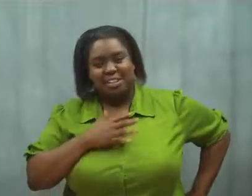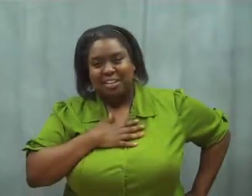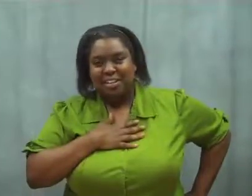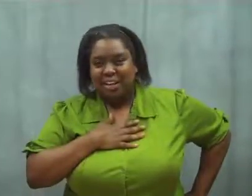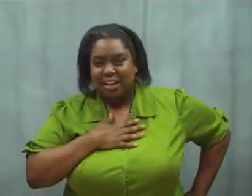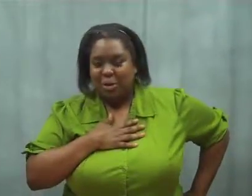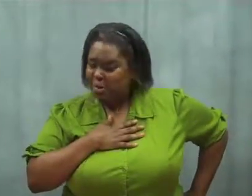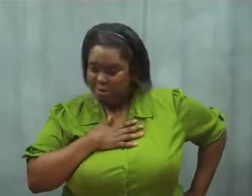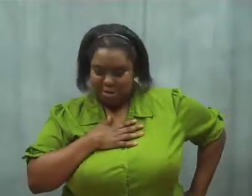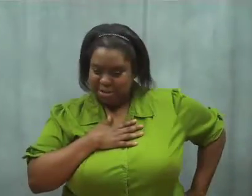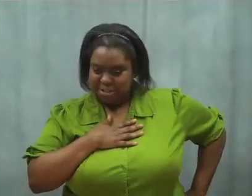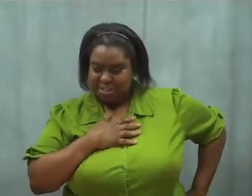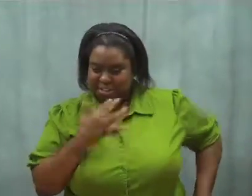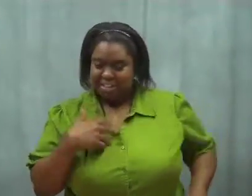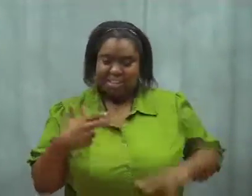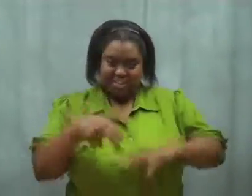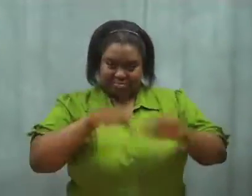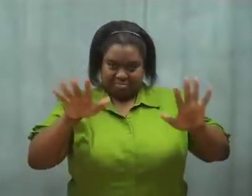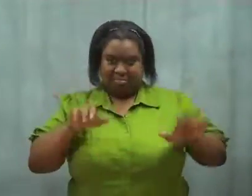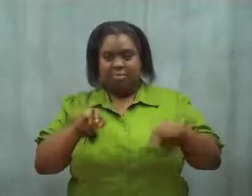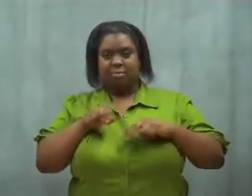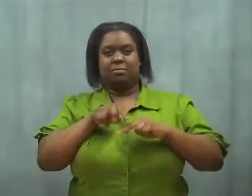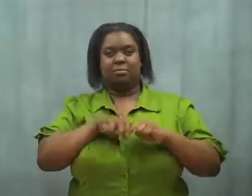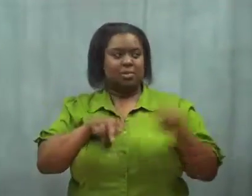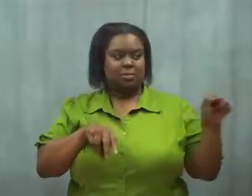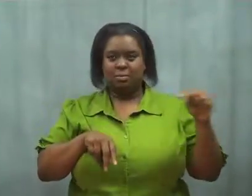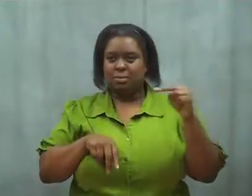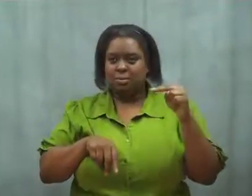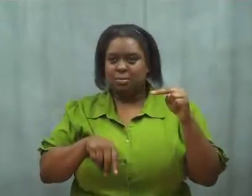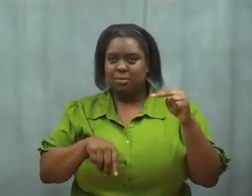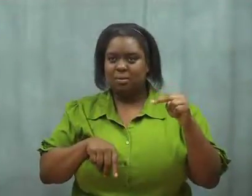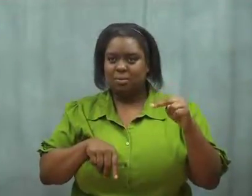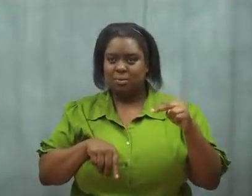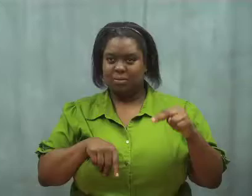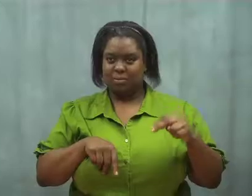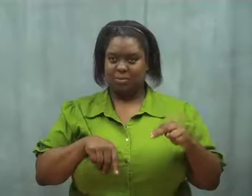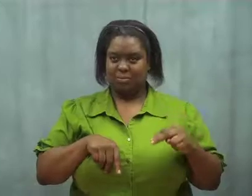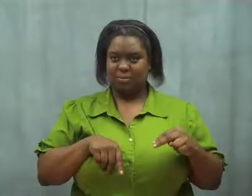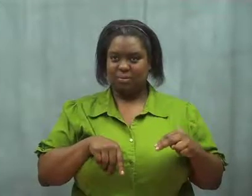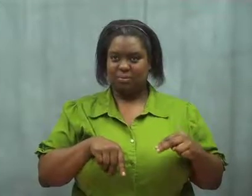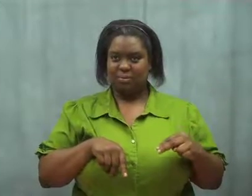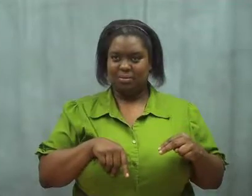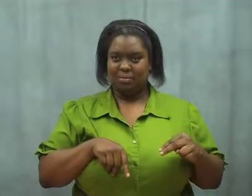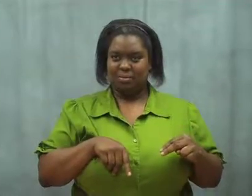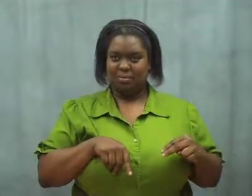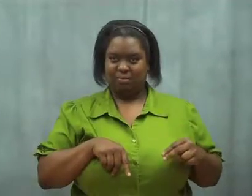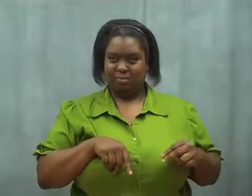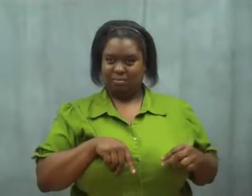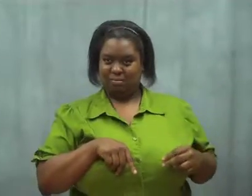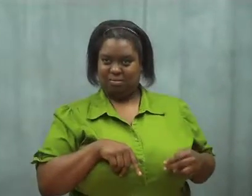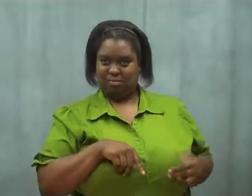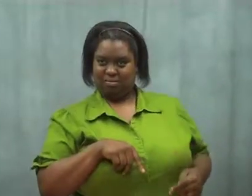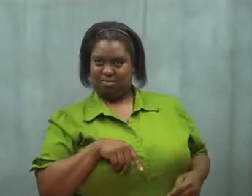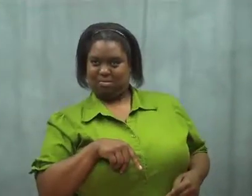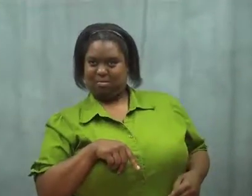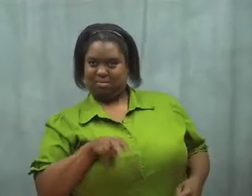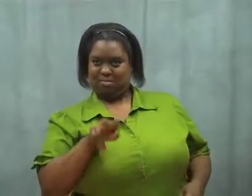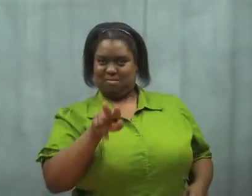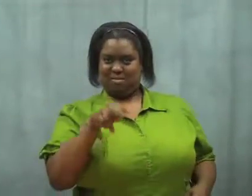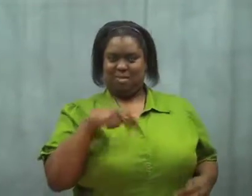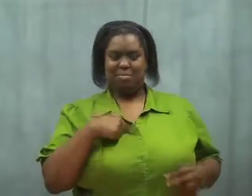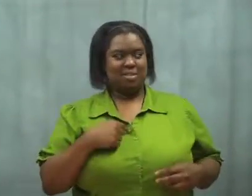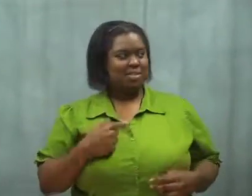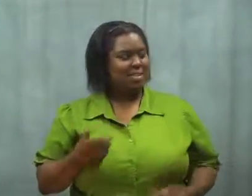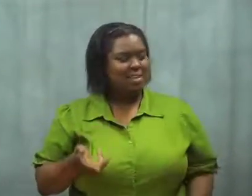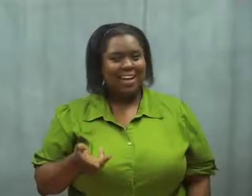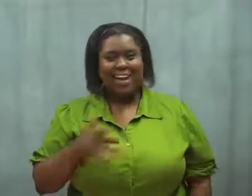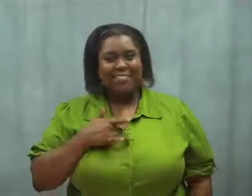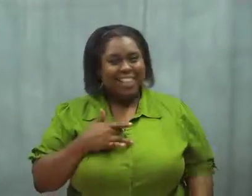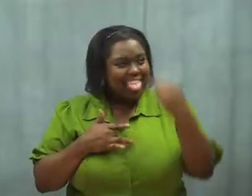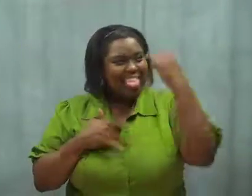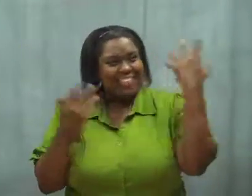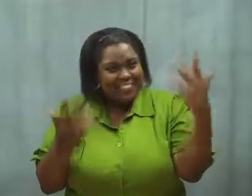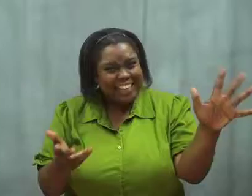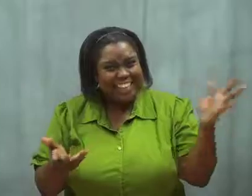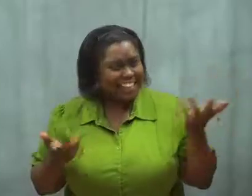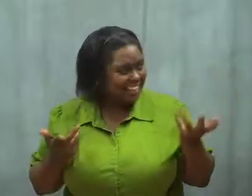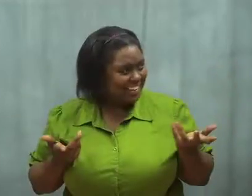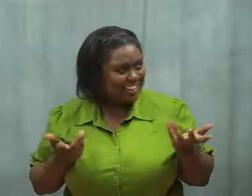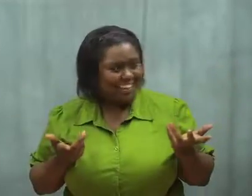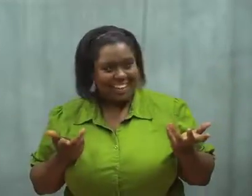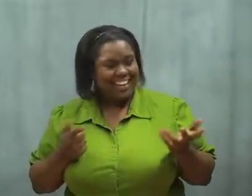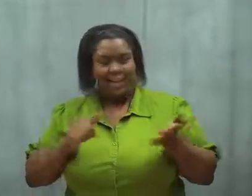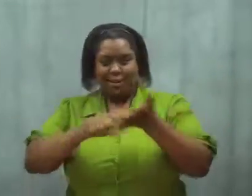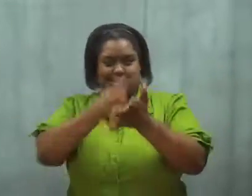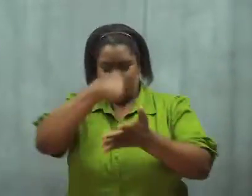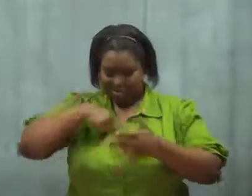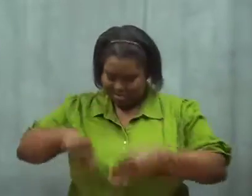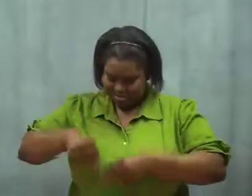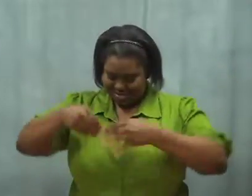I came back and sat down. The person looked at me very oddly.